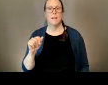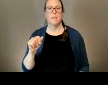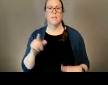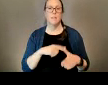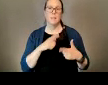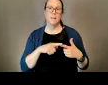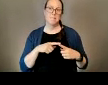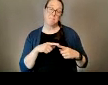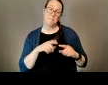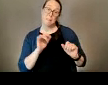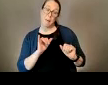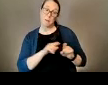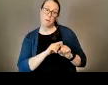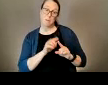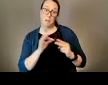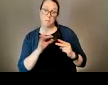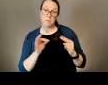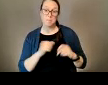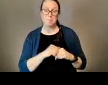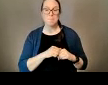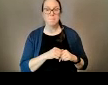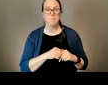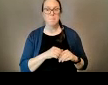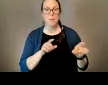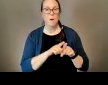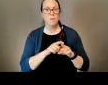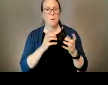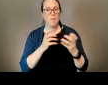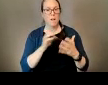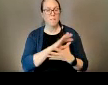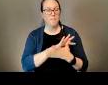that's also an option. It also just a lot of these things if you're curious,